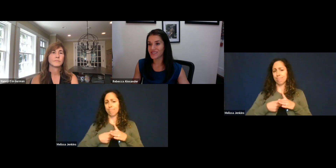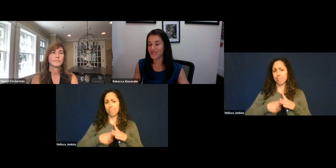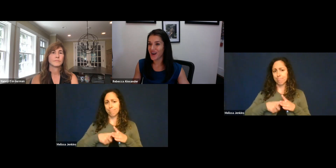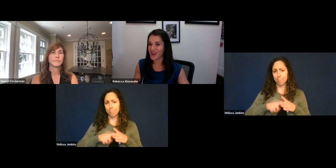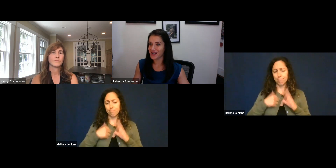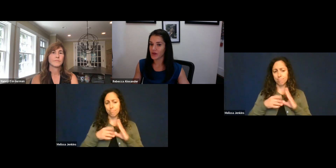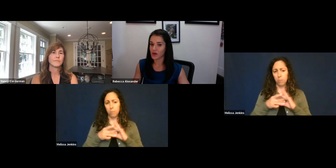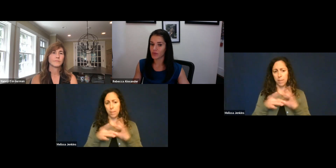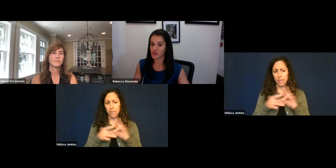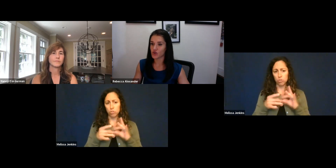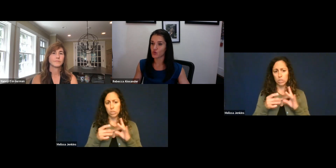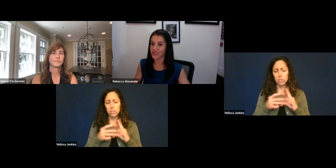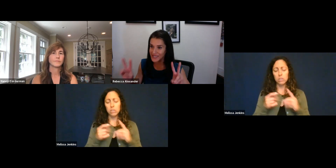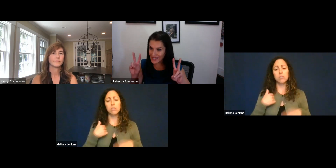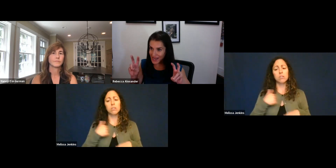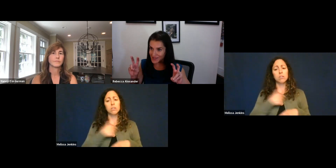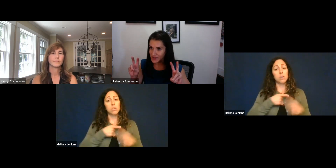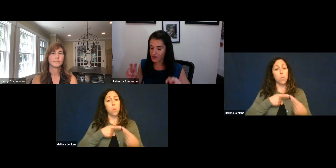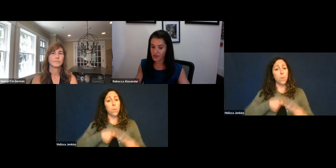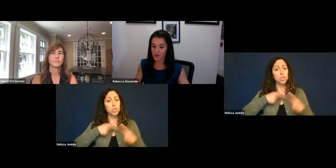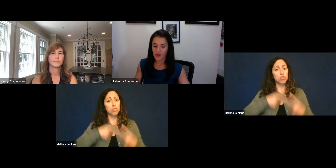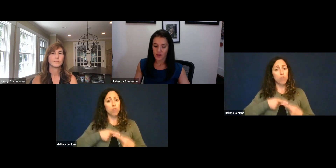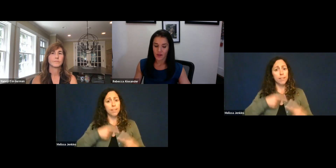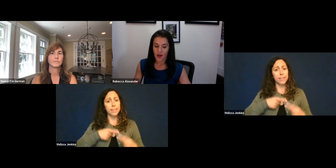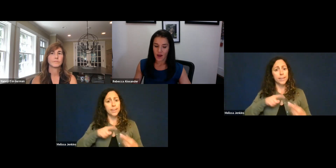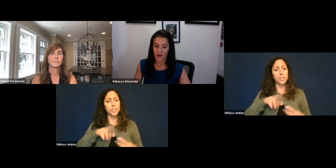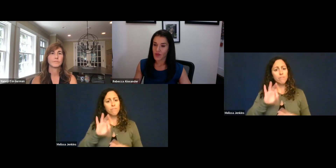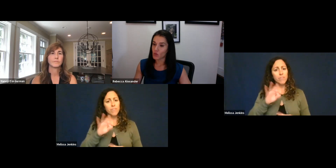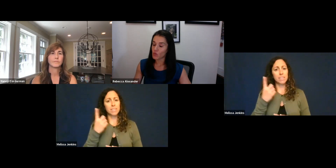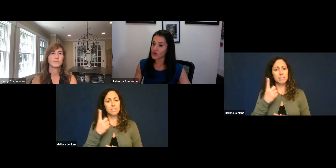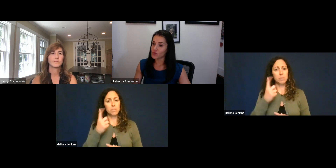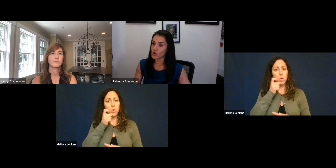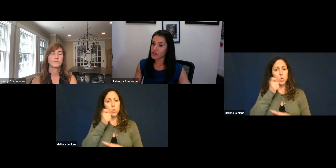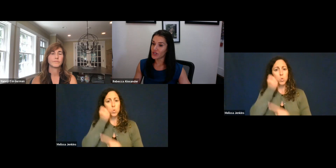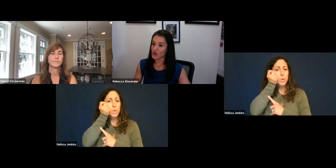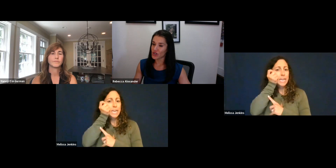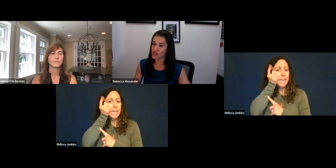to find a therapist who really gets it, that I would encourage